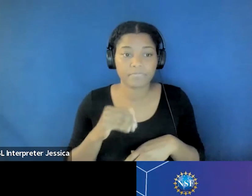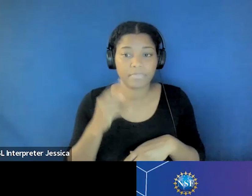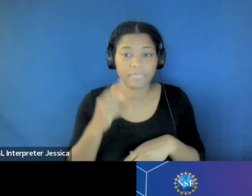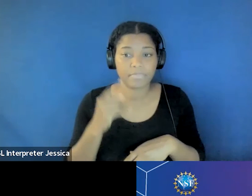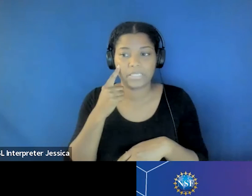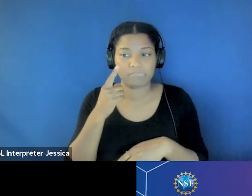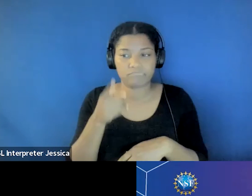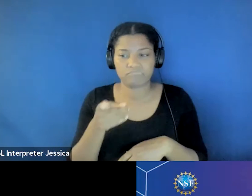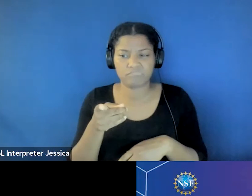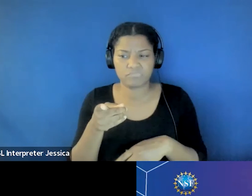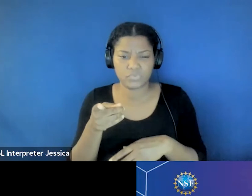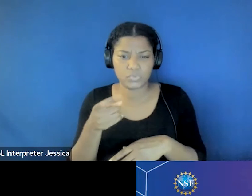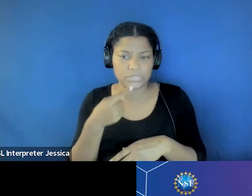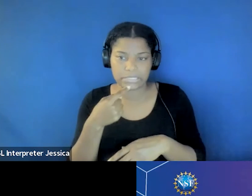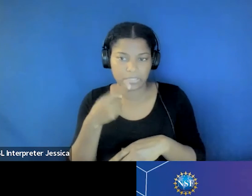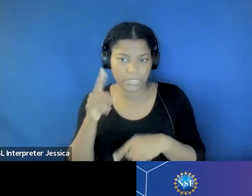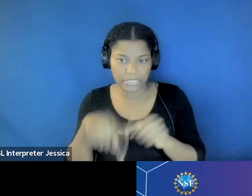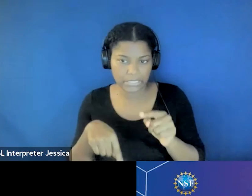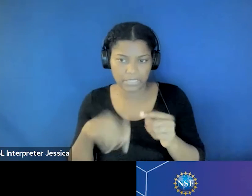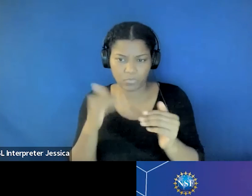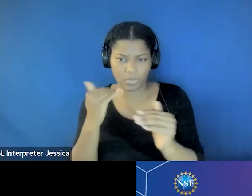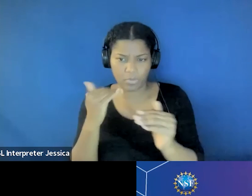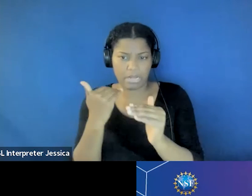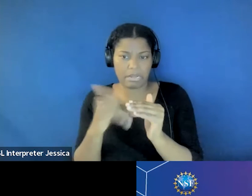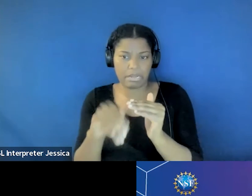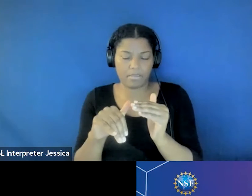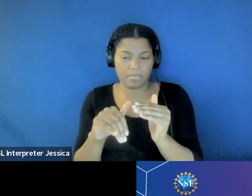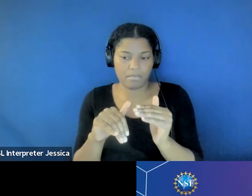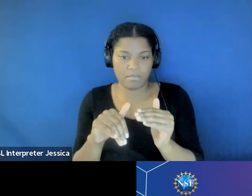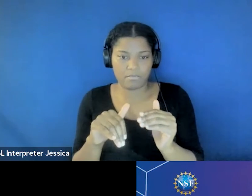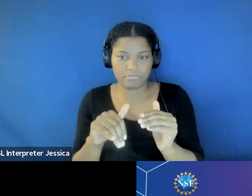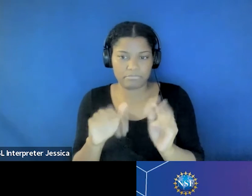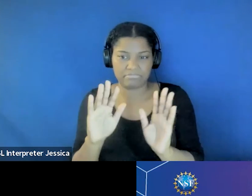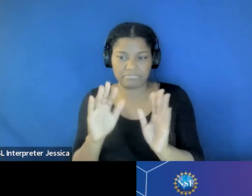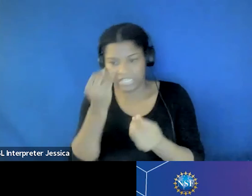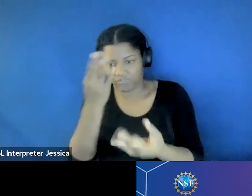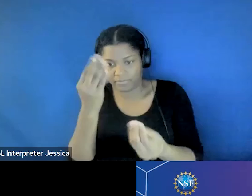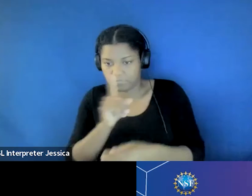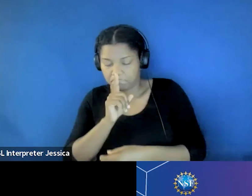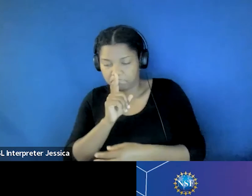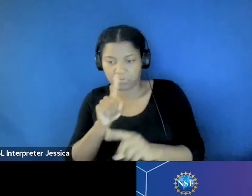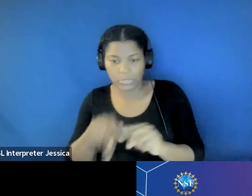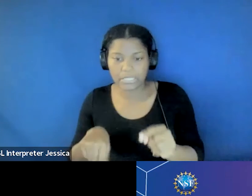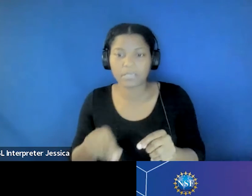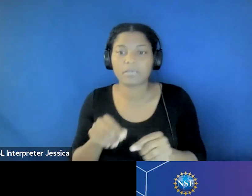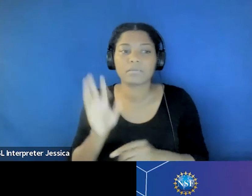pretty much said that we can't, there's only a limited amount, that we can say about that, but, it should be coming out soon.